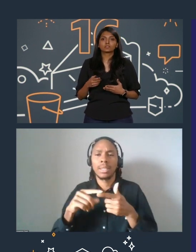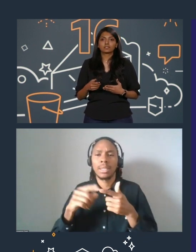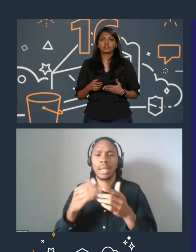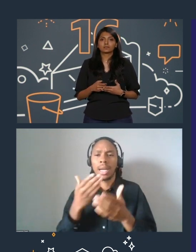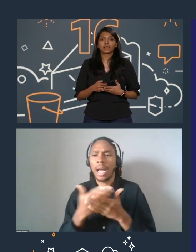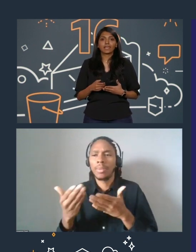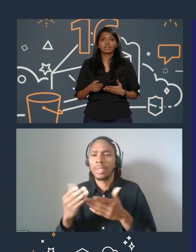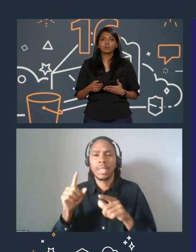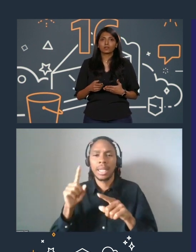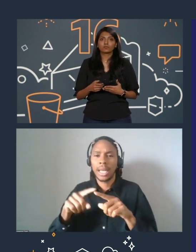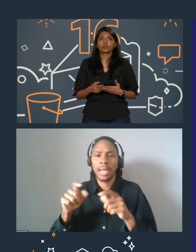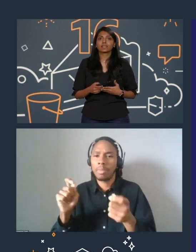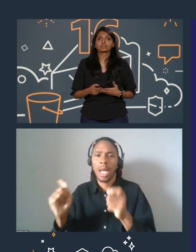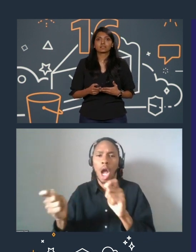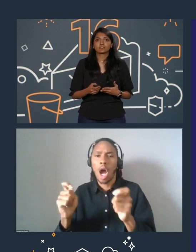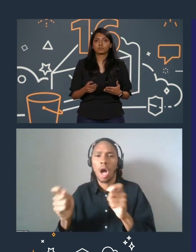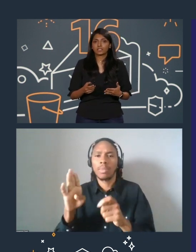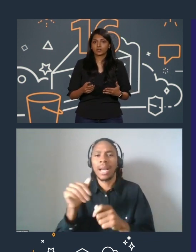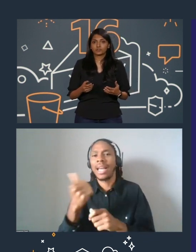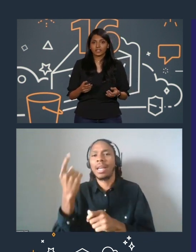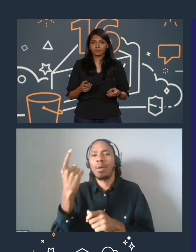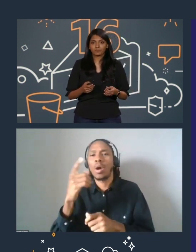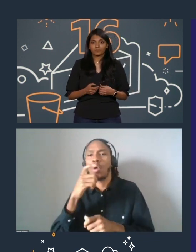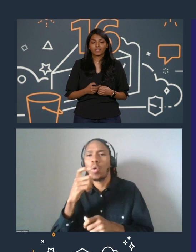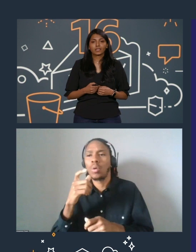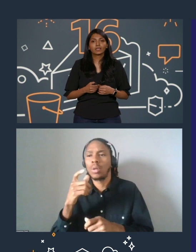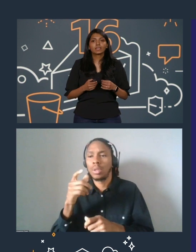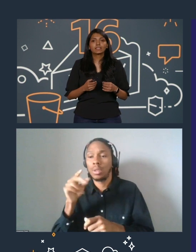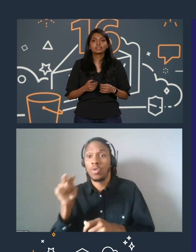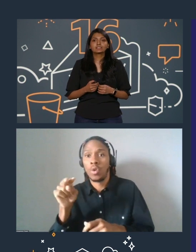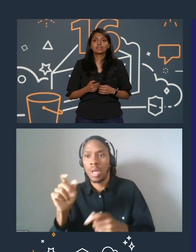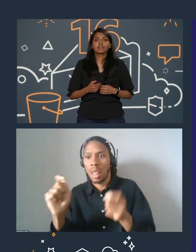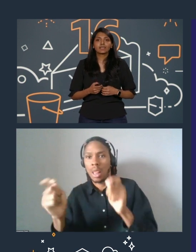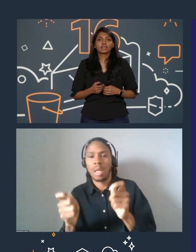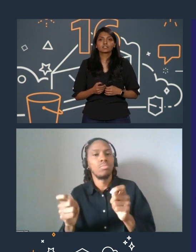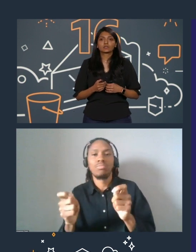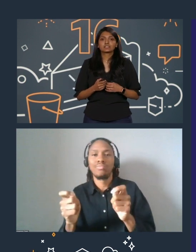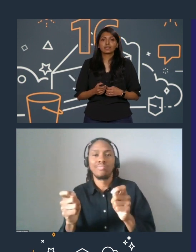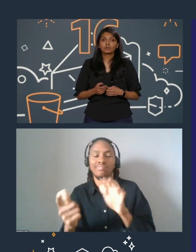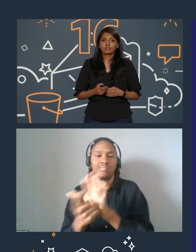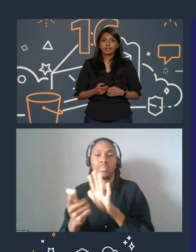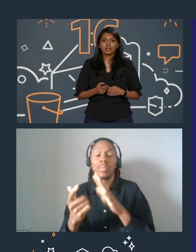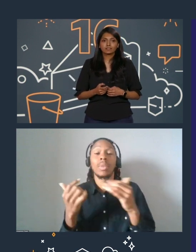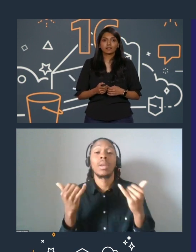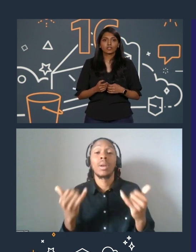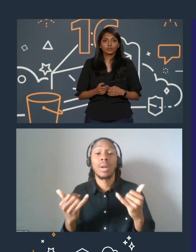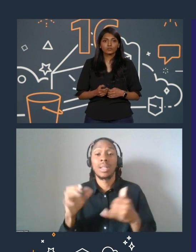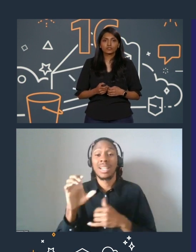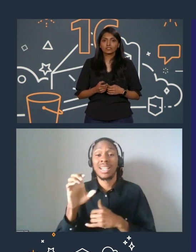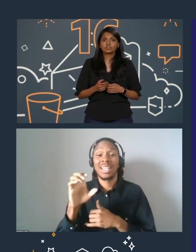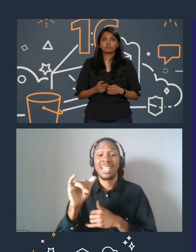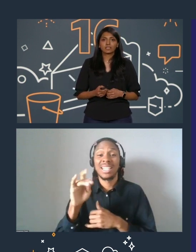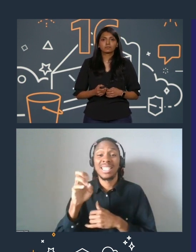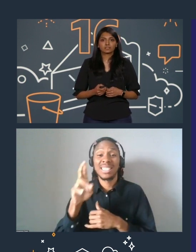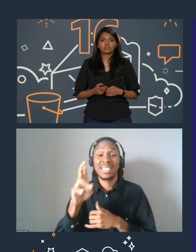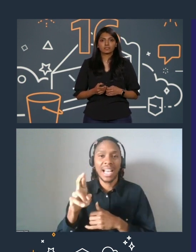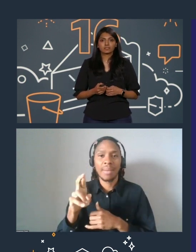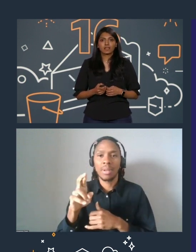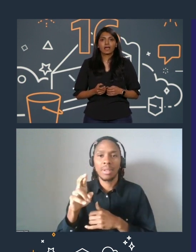or deleted by anyone for an extended period of time. In this day and age where cyber attacks are a huge risk to many businesses,